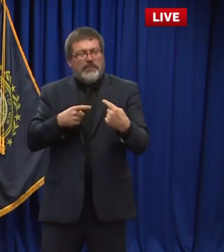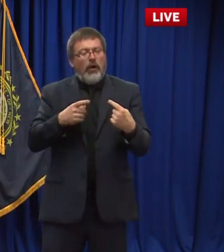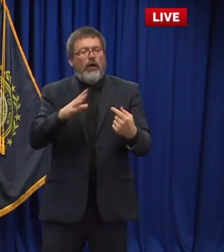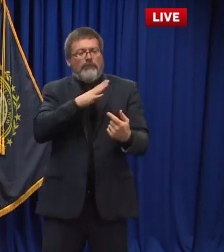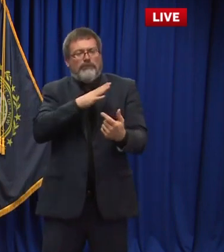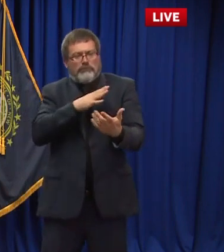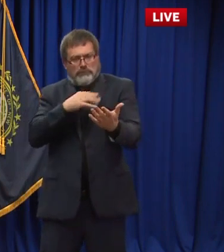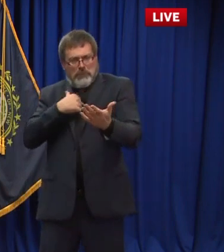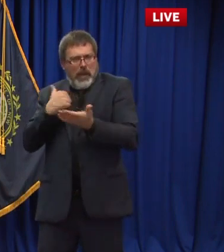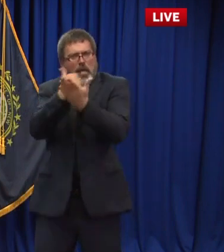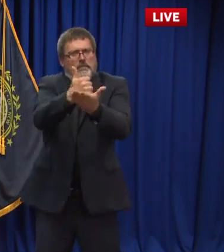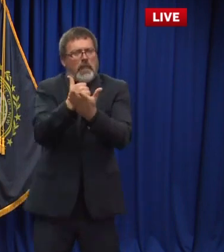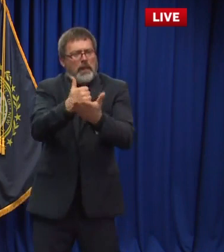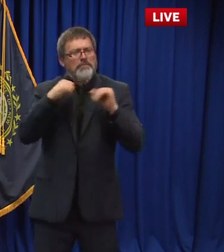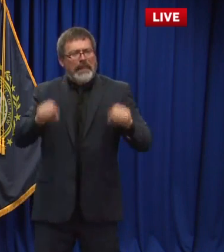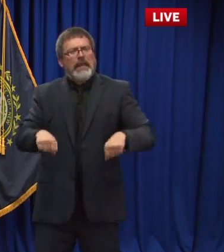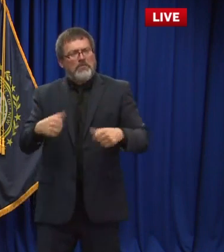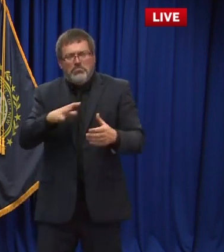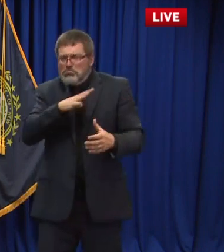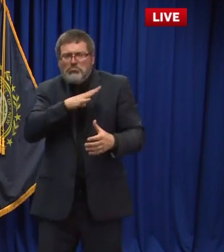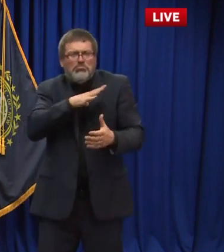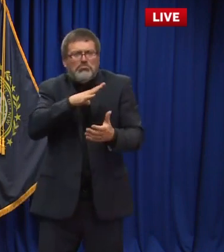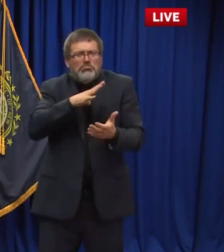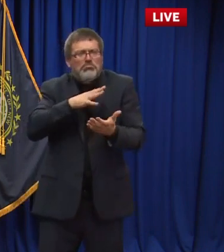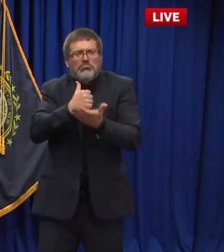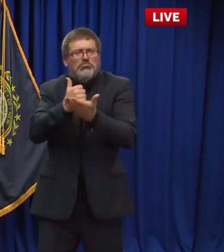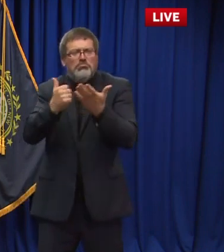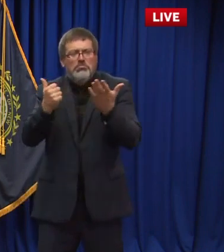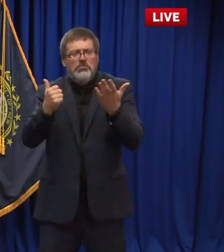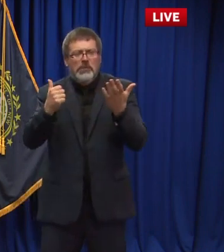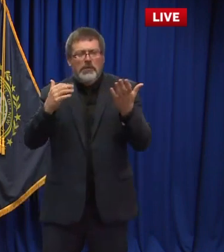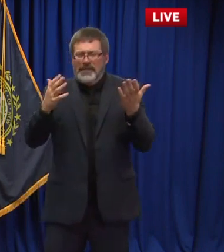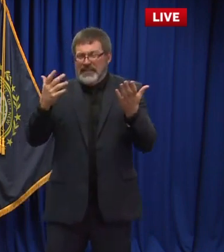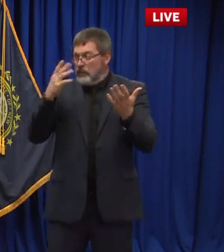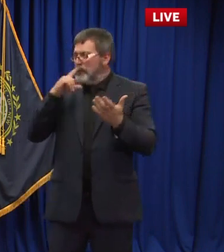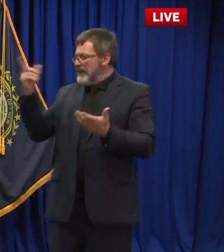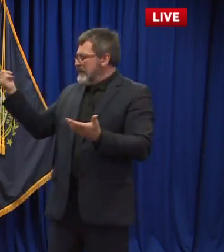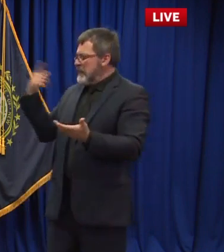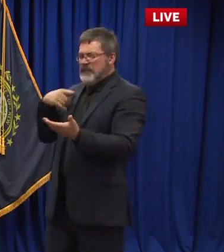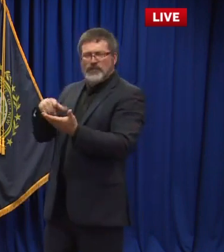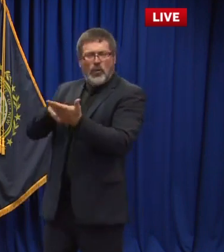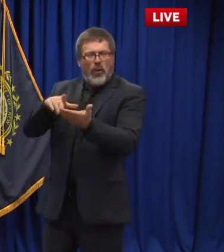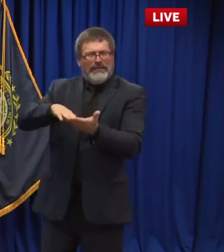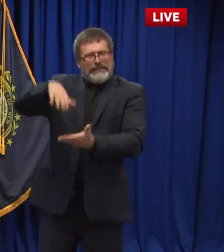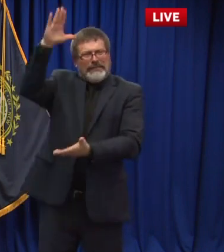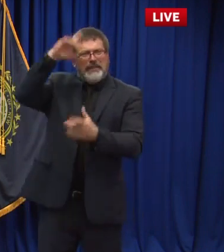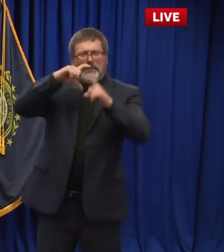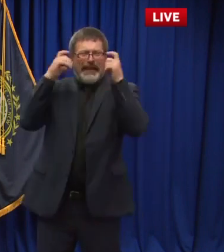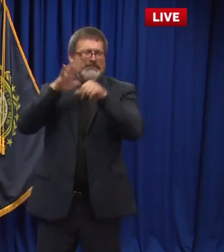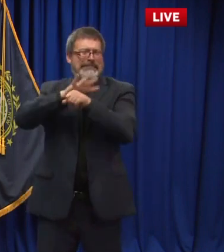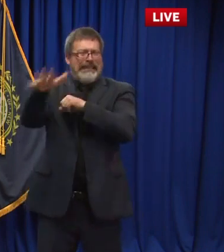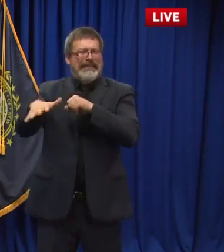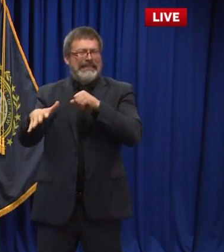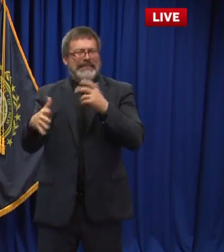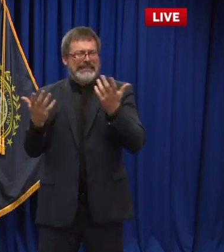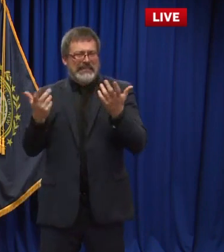AND THEN IF THEY ARE HAVING TROUBLE FINDING SOMETHING LIKE MASKS WE CAN HELP THEM DO IT ON THE PRODUCT MARKET.